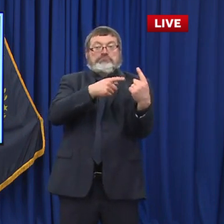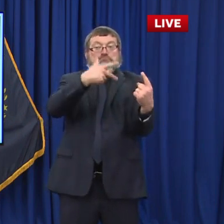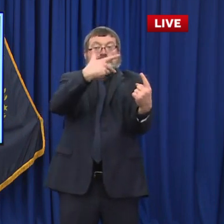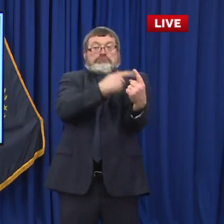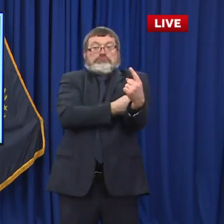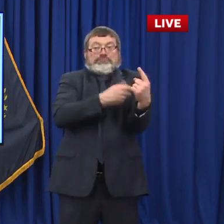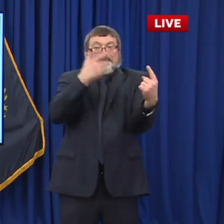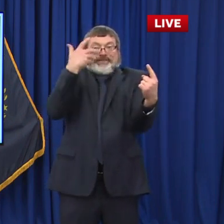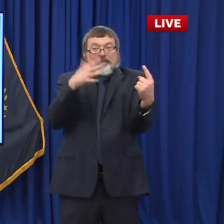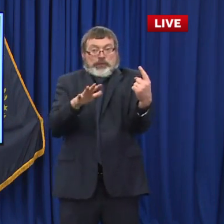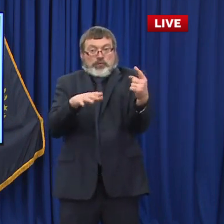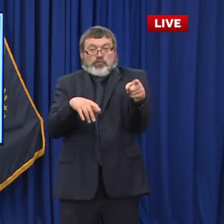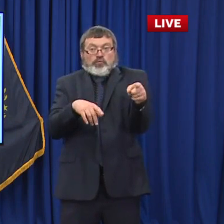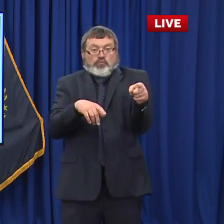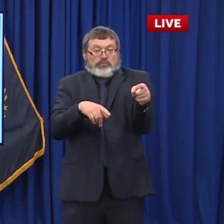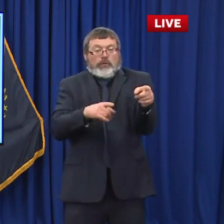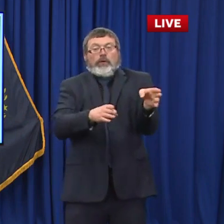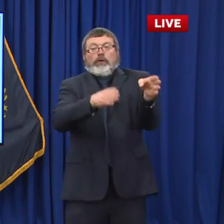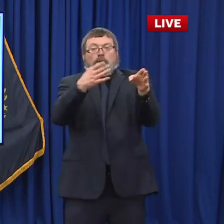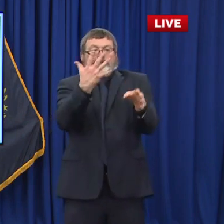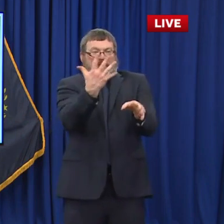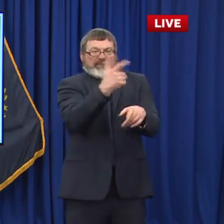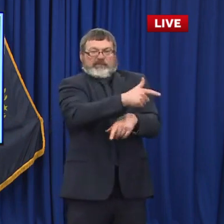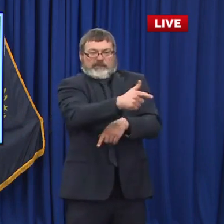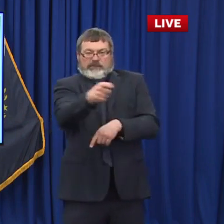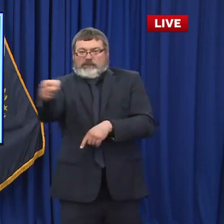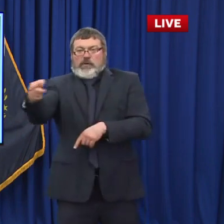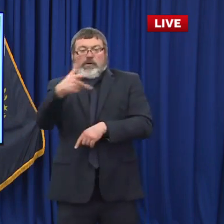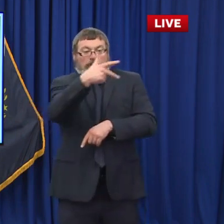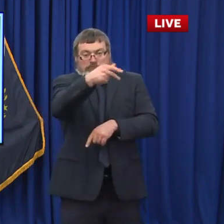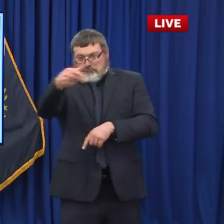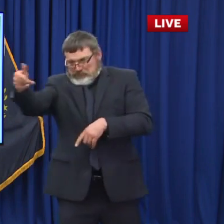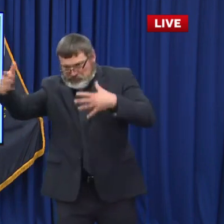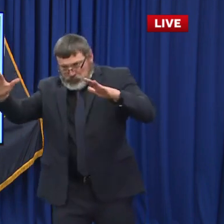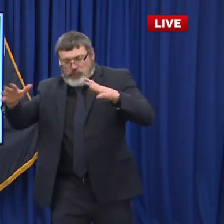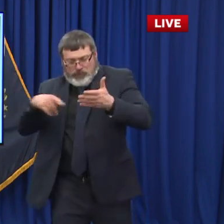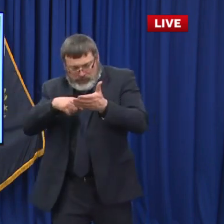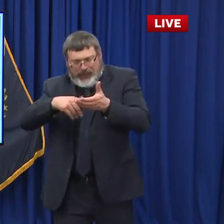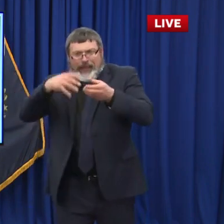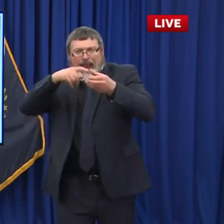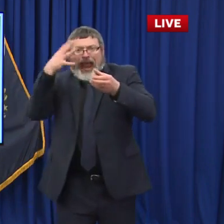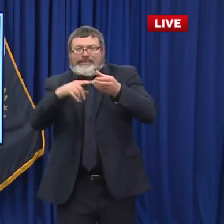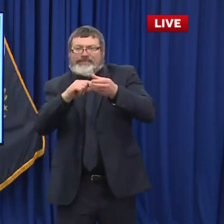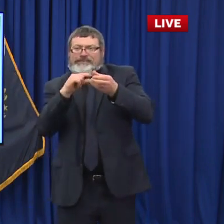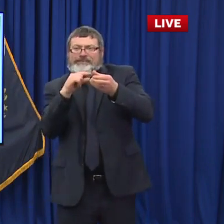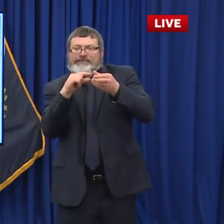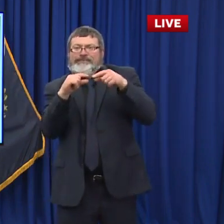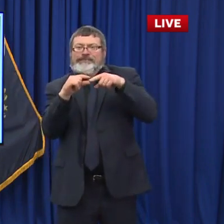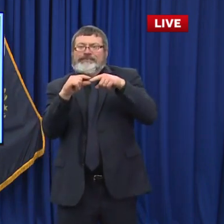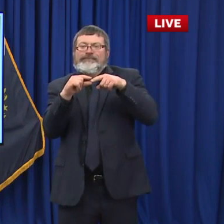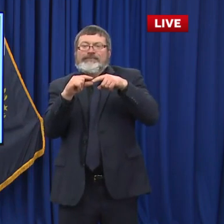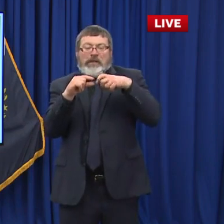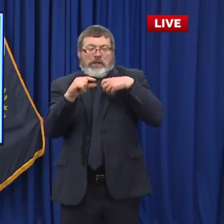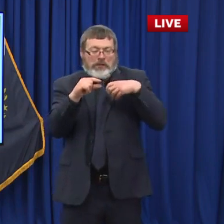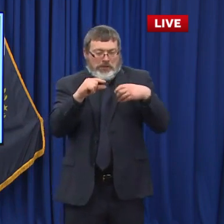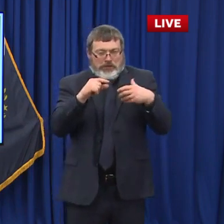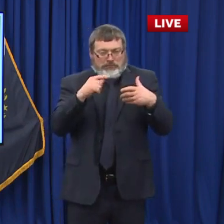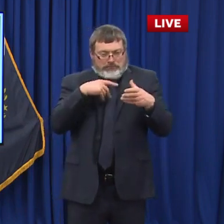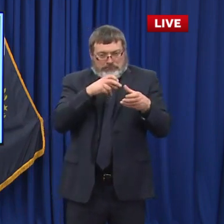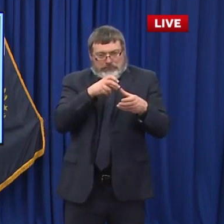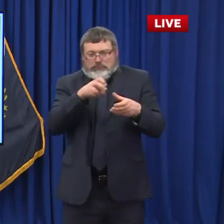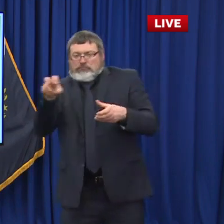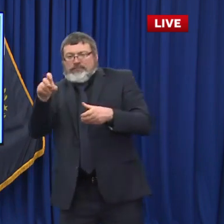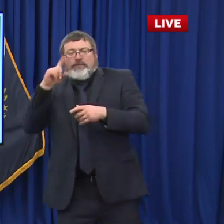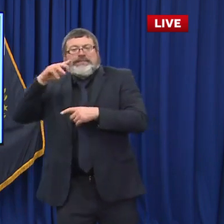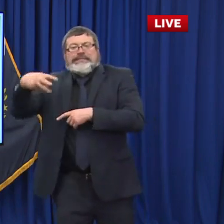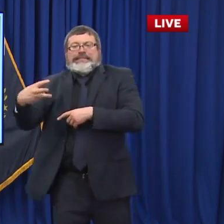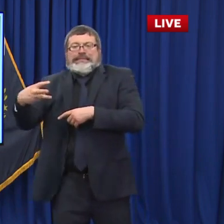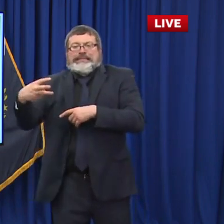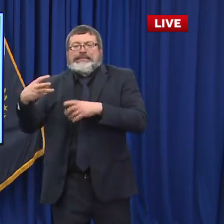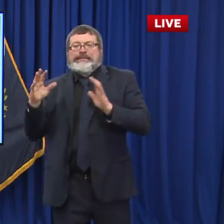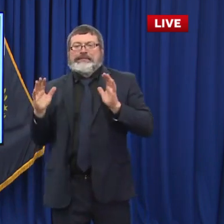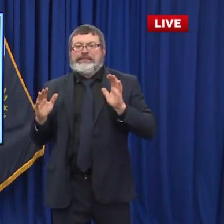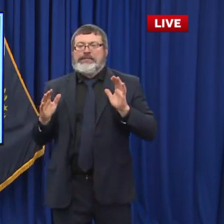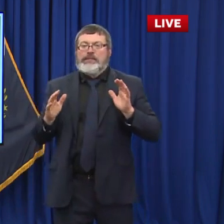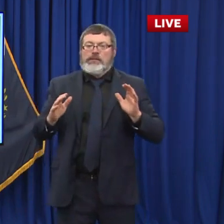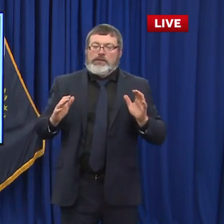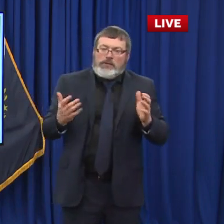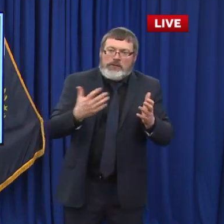IF THEY HAVE A FULL DOSE AVAILABLE AFTER THEY USED THOSE FIRST FIVE DOSES IN THAT VIAL, THEY CAN ADMINISTER THAT TO ANOTHER PERSON.